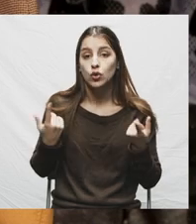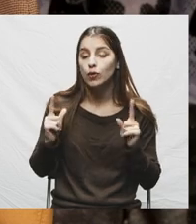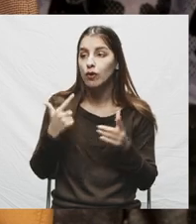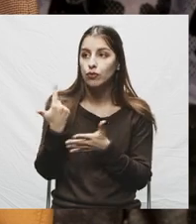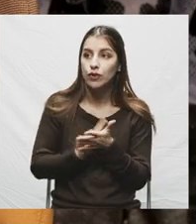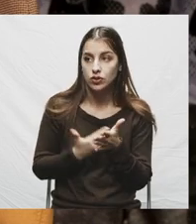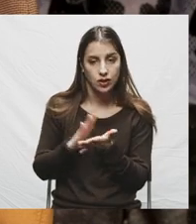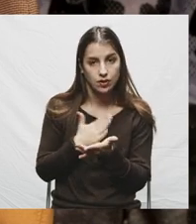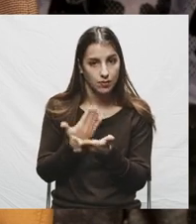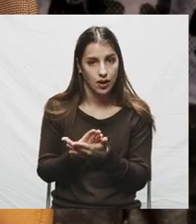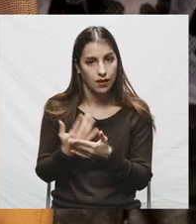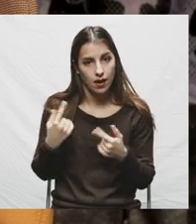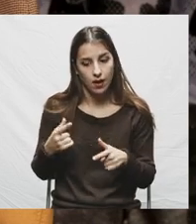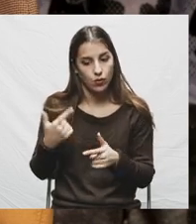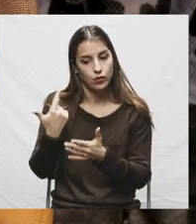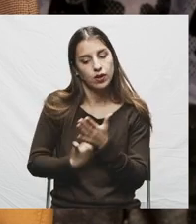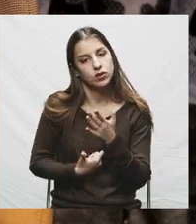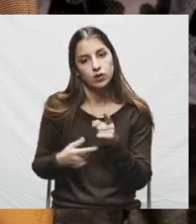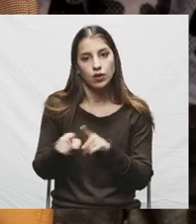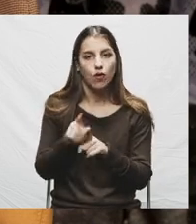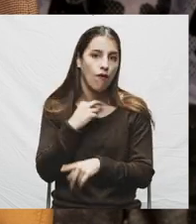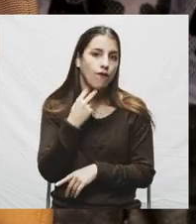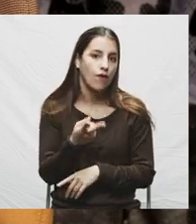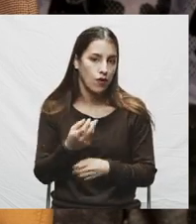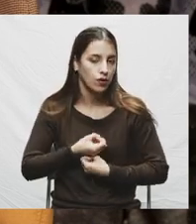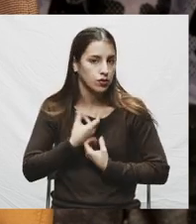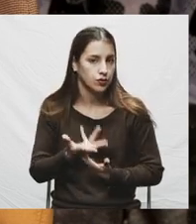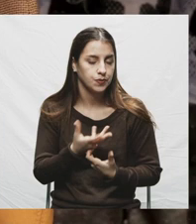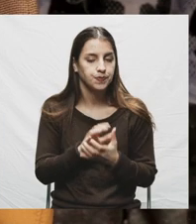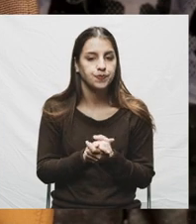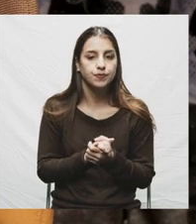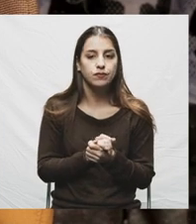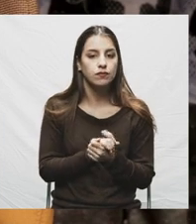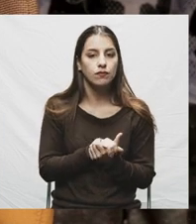it’s not a text to be performed, it’s a narration, a narrative voice.